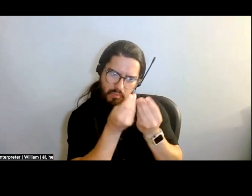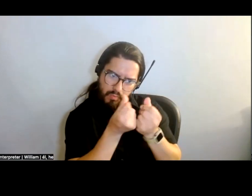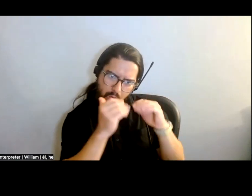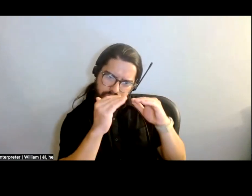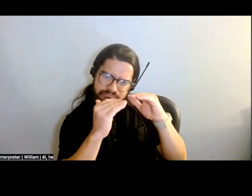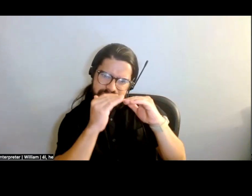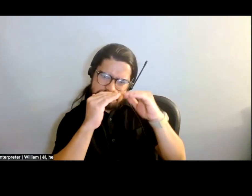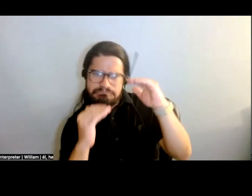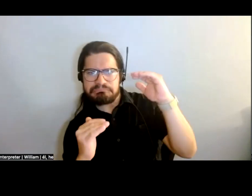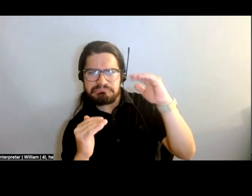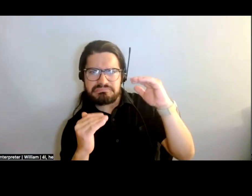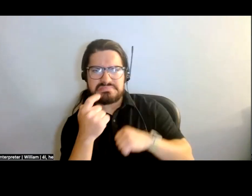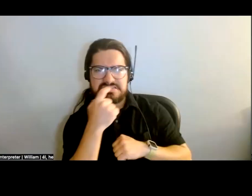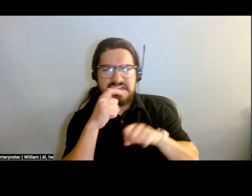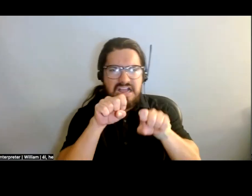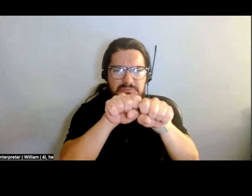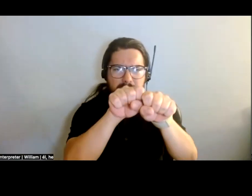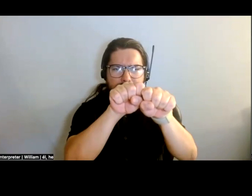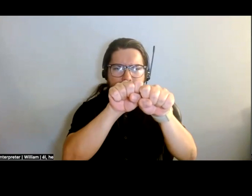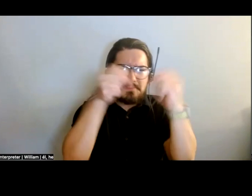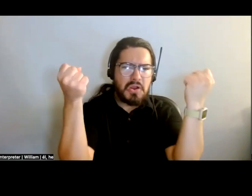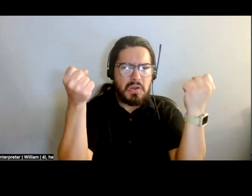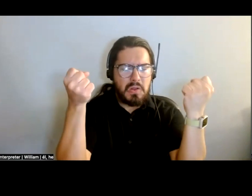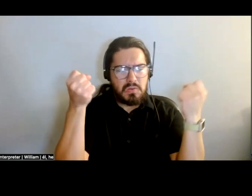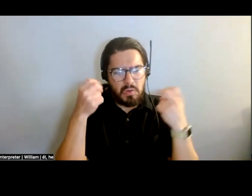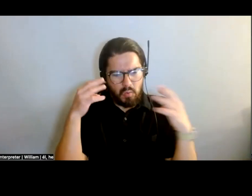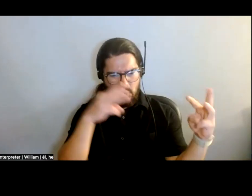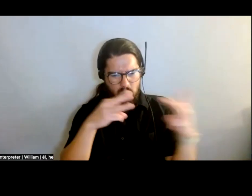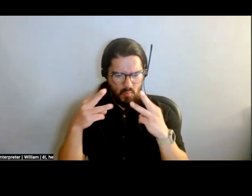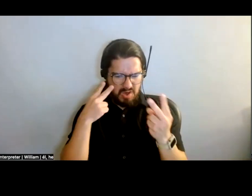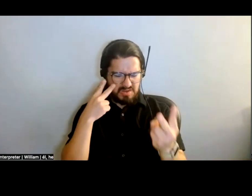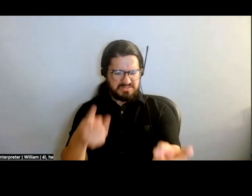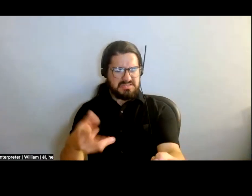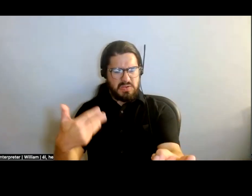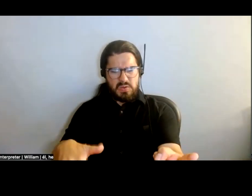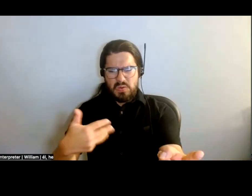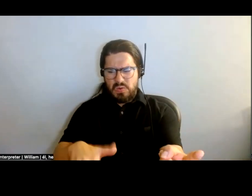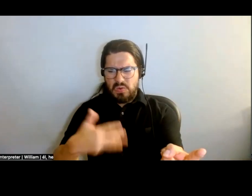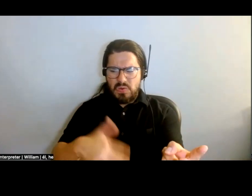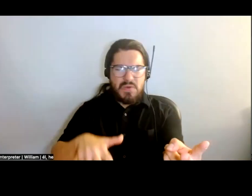disfiguring rocks a scene of war Poison gas bruised bodies